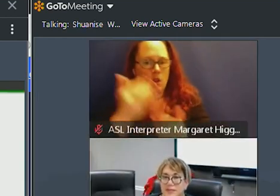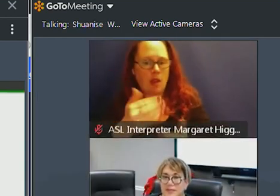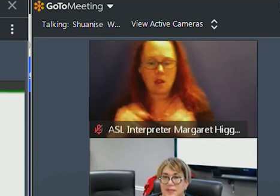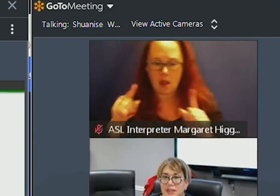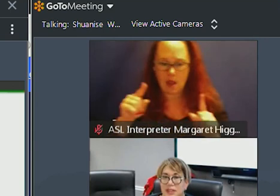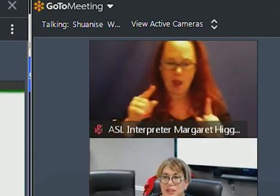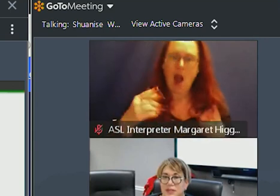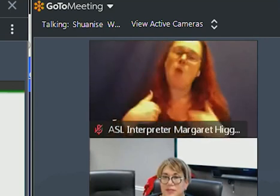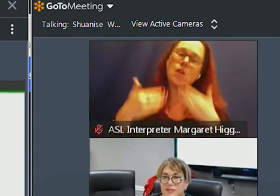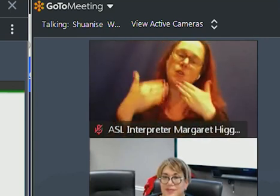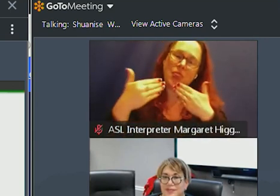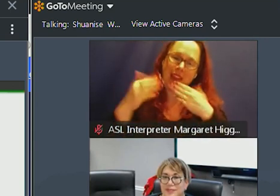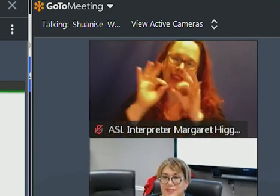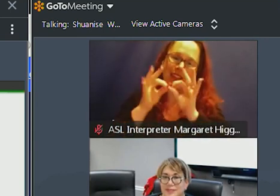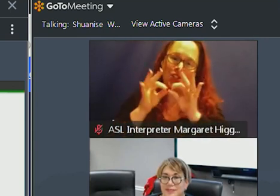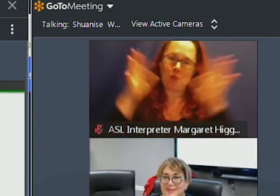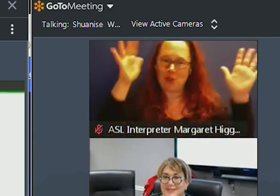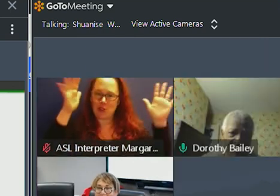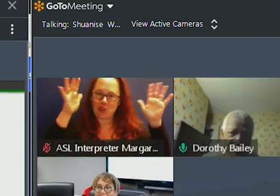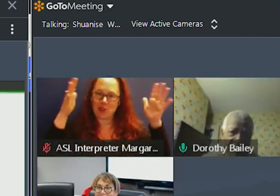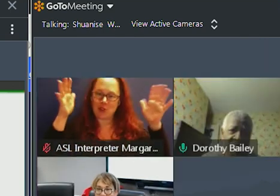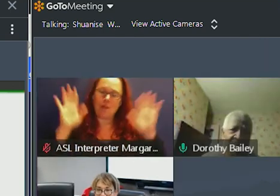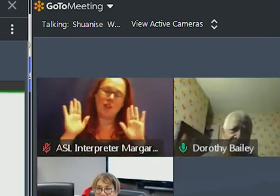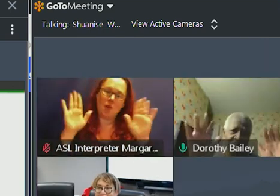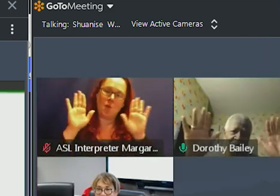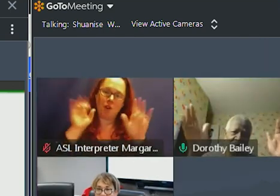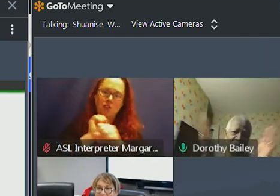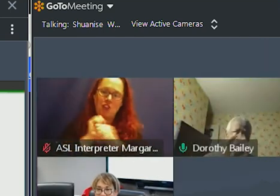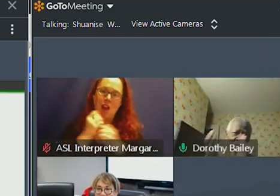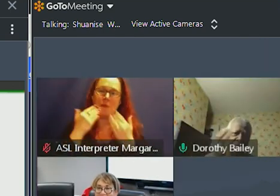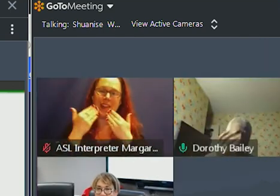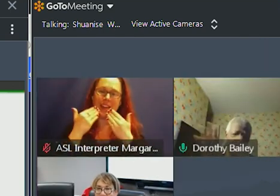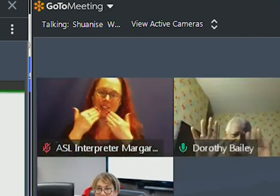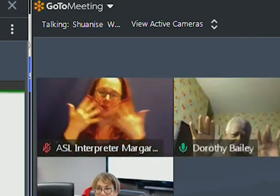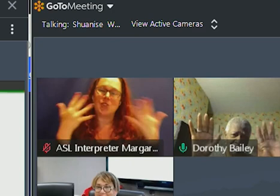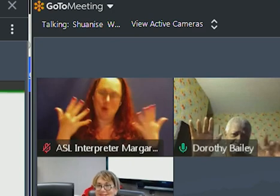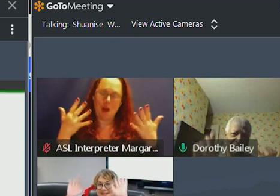I want to thank our interpreters who have done a wonderful job. Thank you so much. We appreciate it.